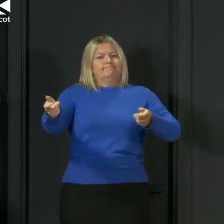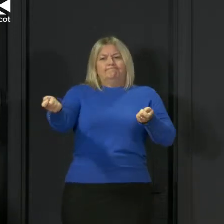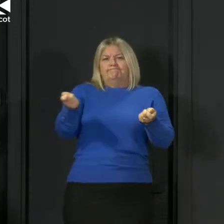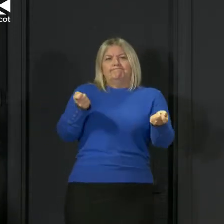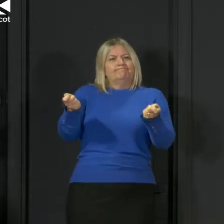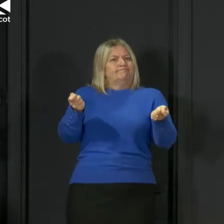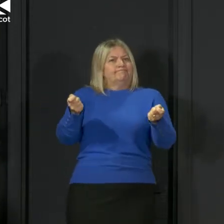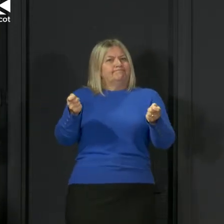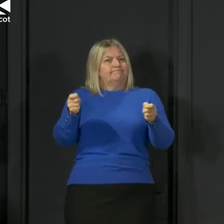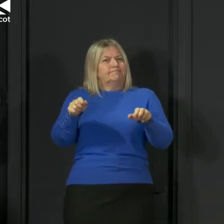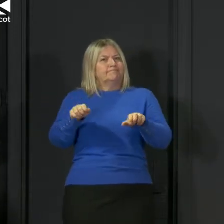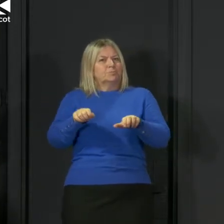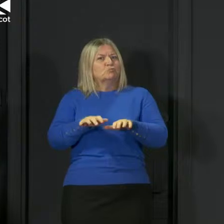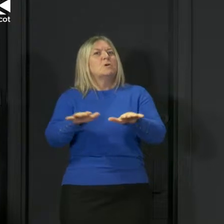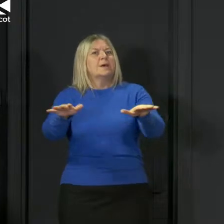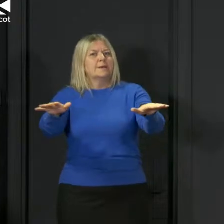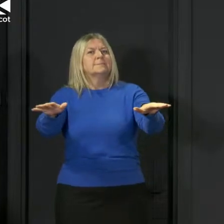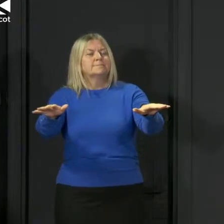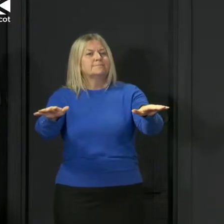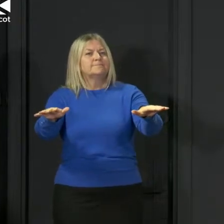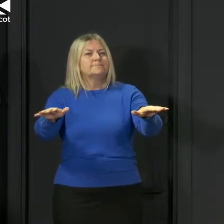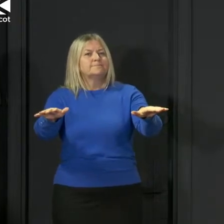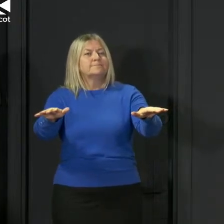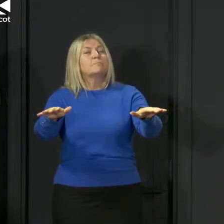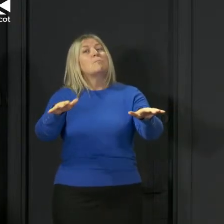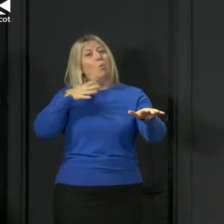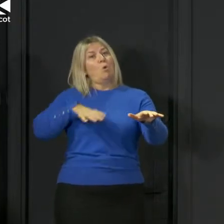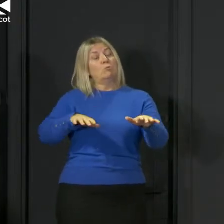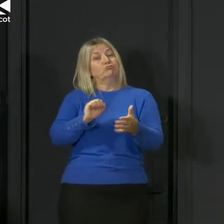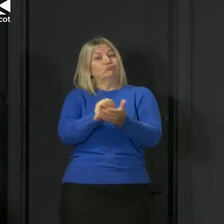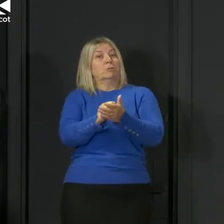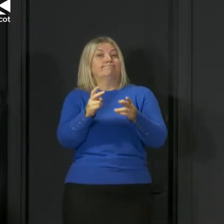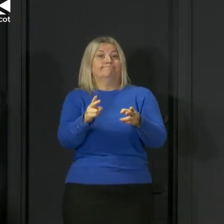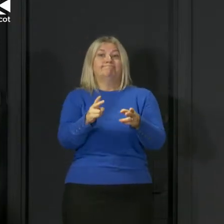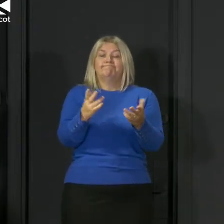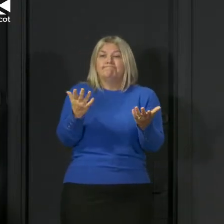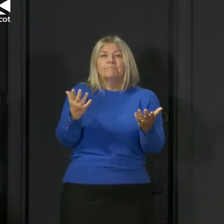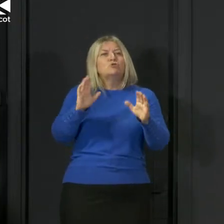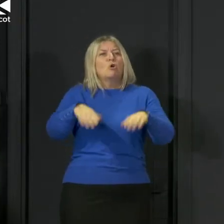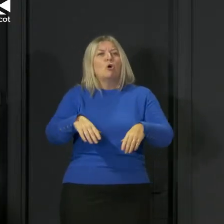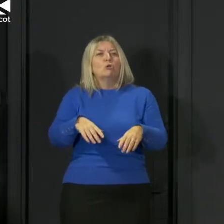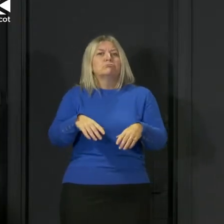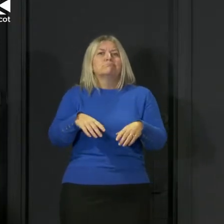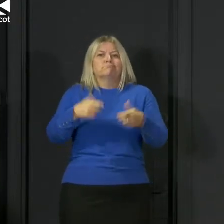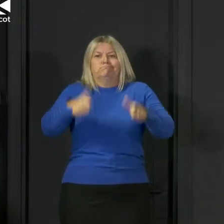control, of course in a proportionate way that allows us to take account of all of the different